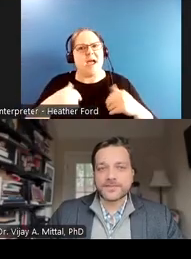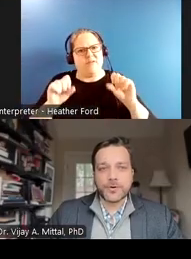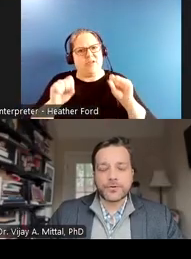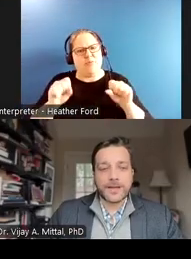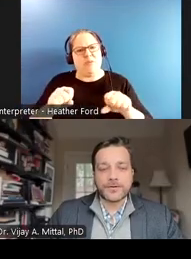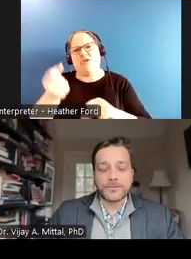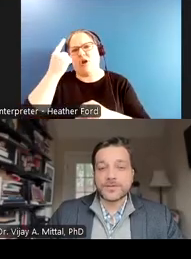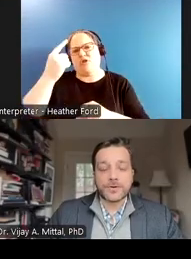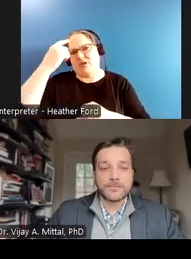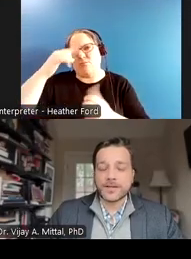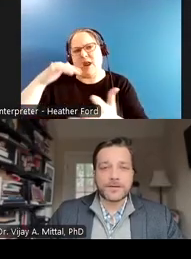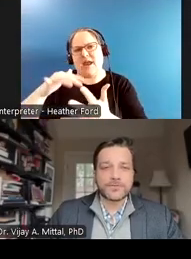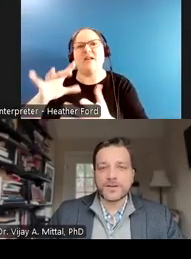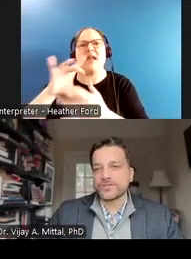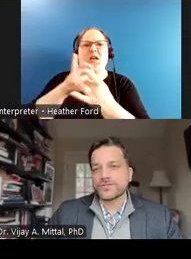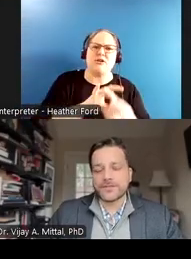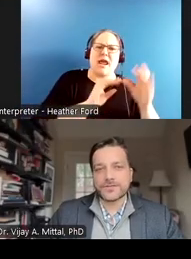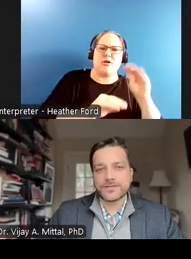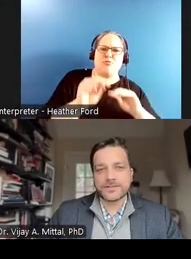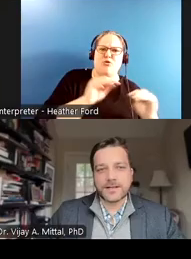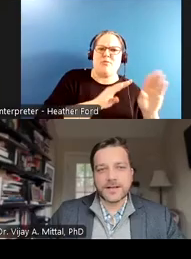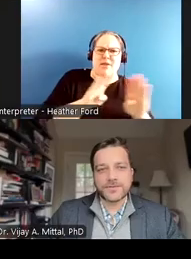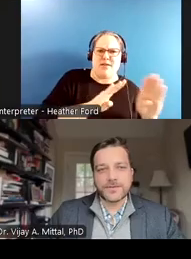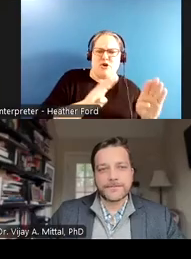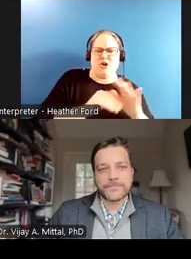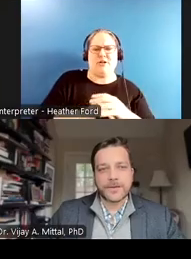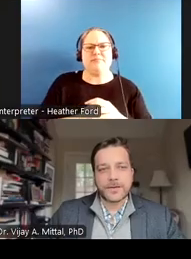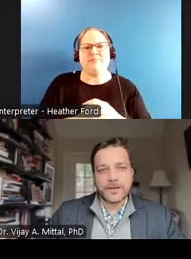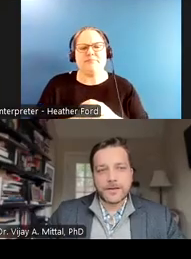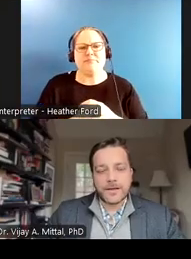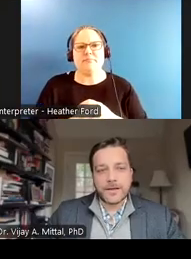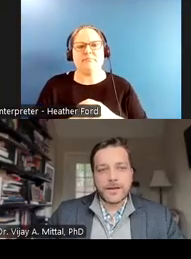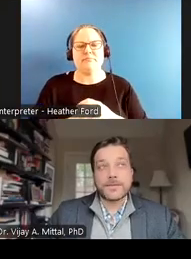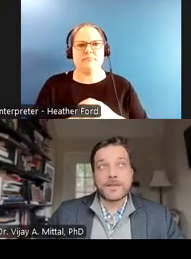of motor behavior than we do on many other functions of interest in psychiatry. And